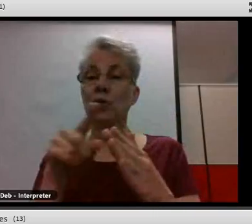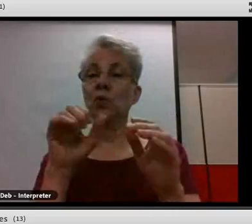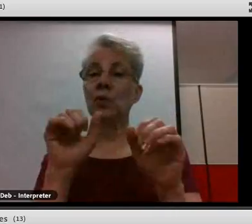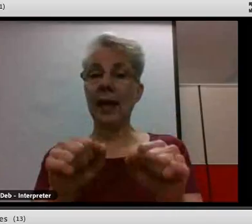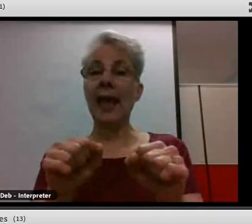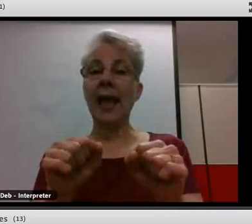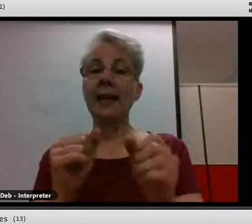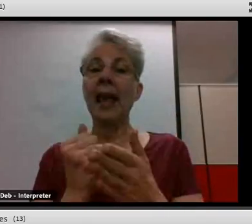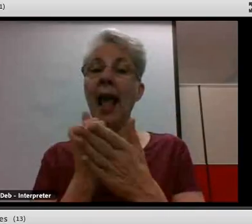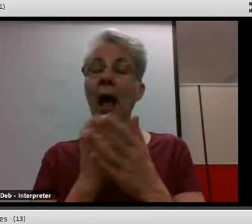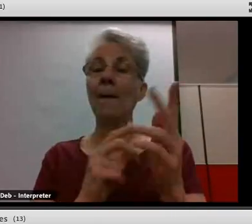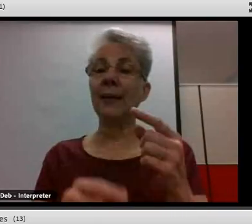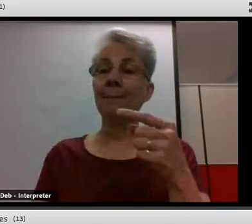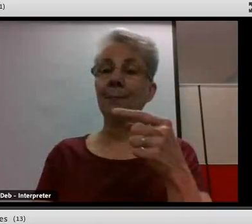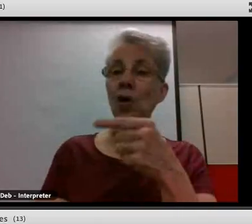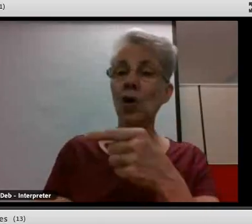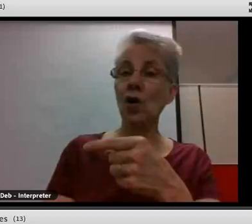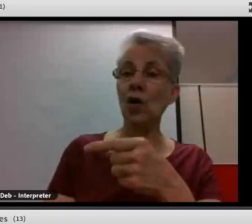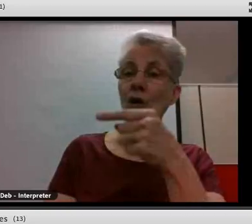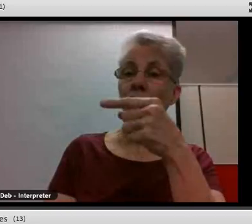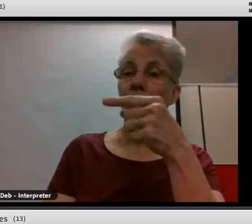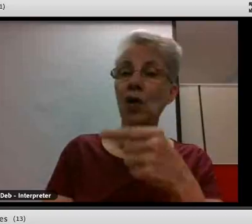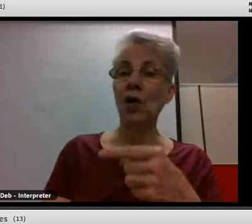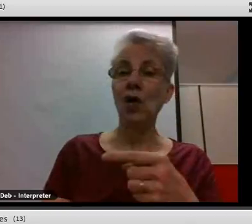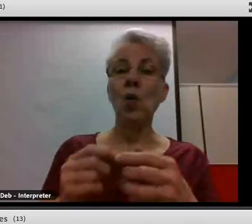I mean, it was super clean, super easy to use,